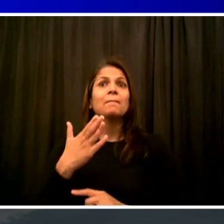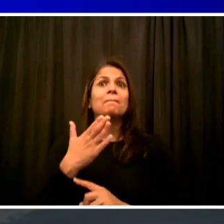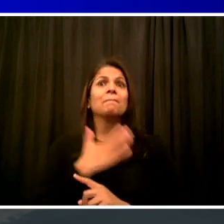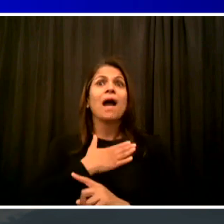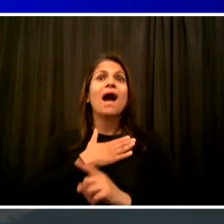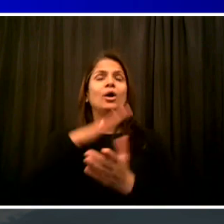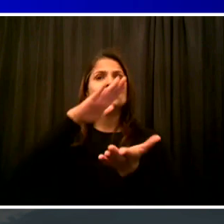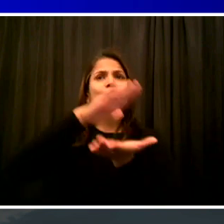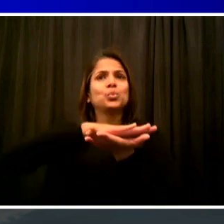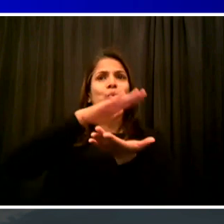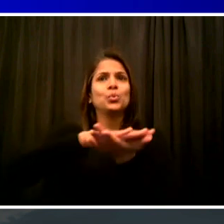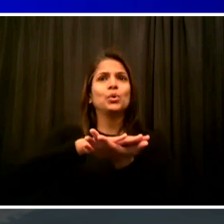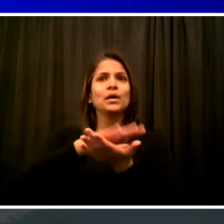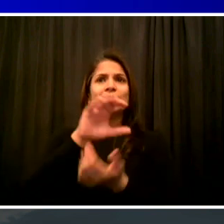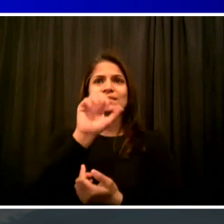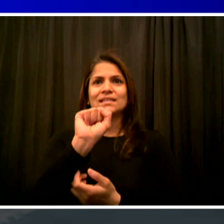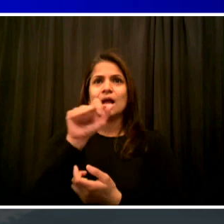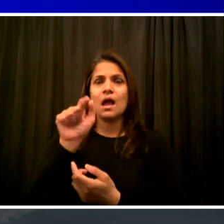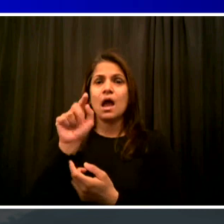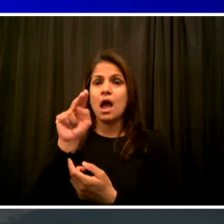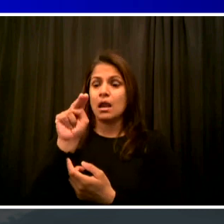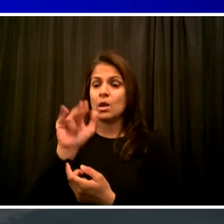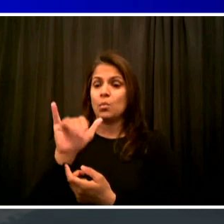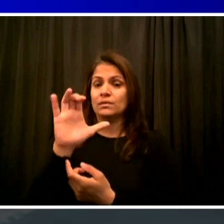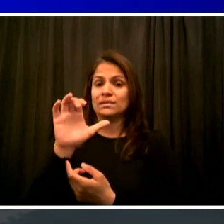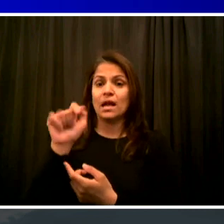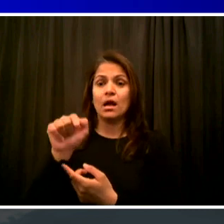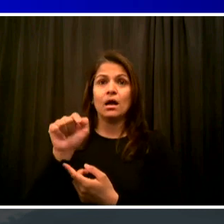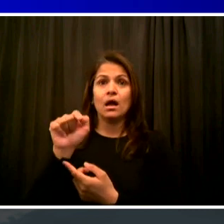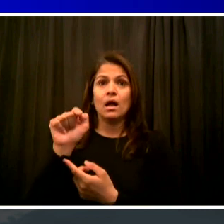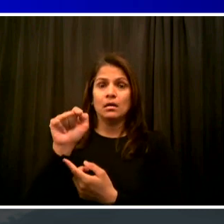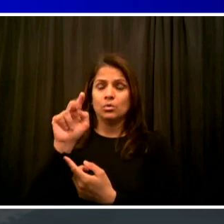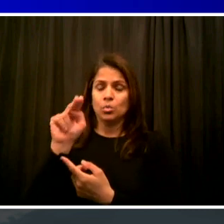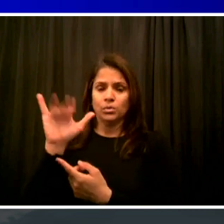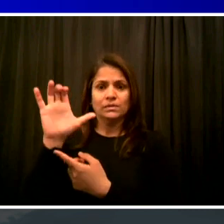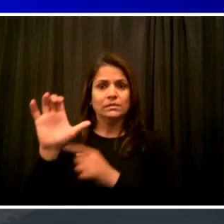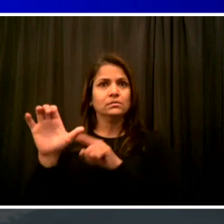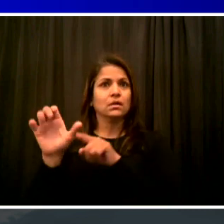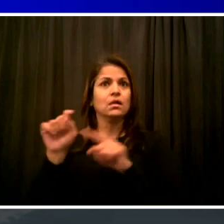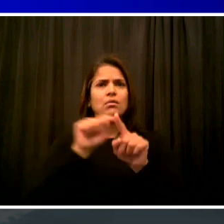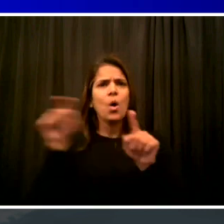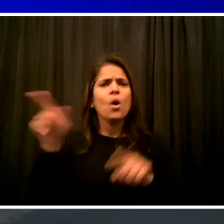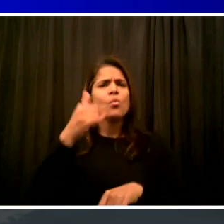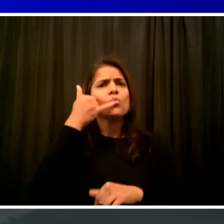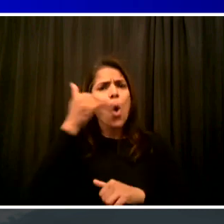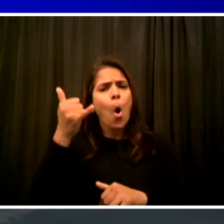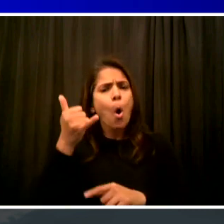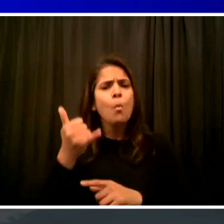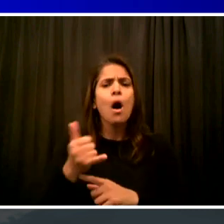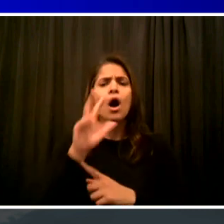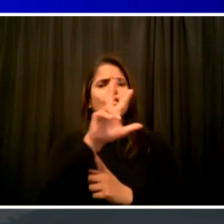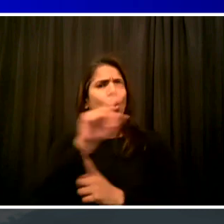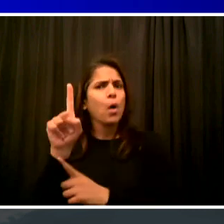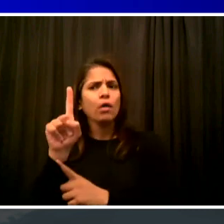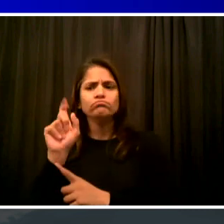ONLINE MY SCHOOLS.NYC. OR CALL 311. EVERY CHILD, I